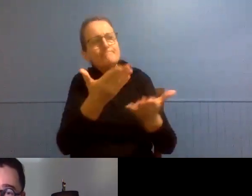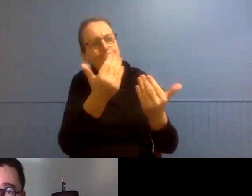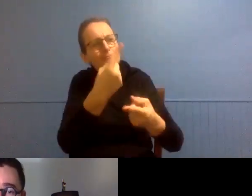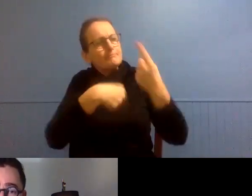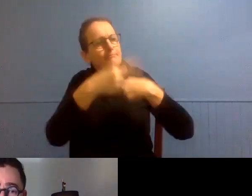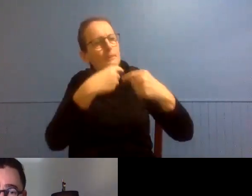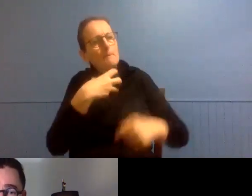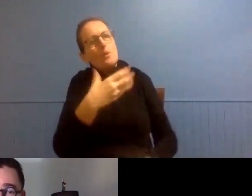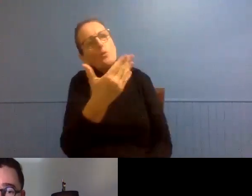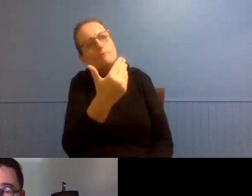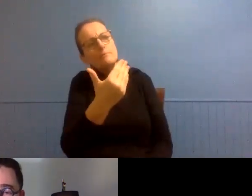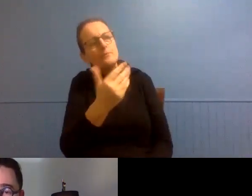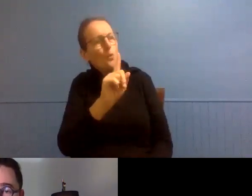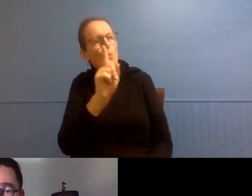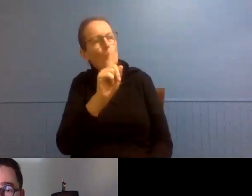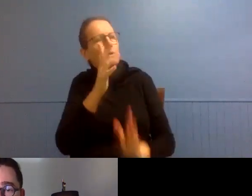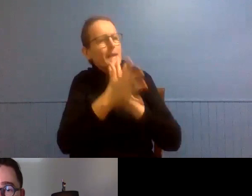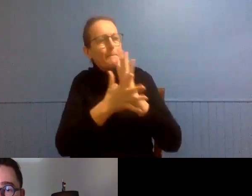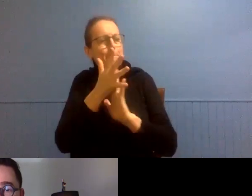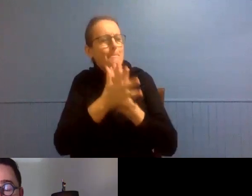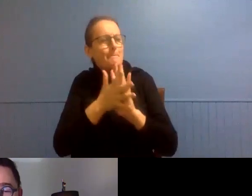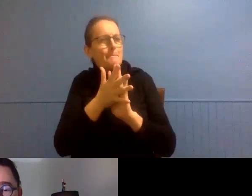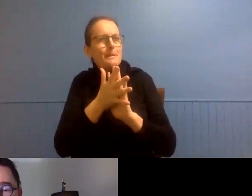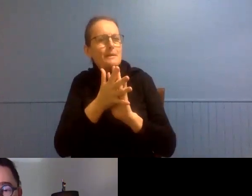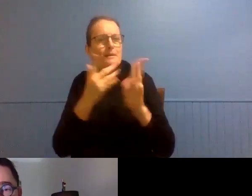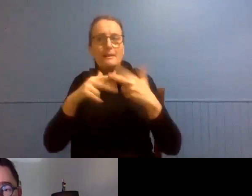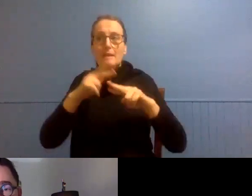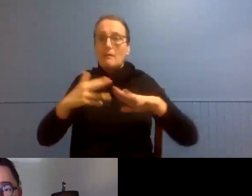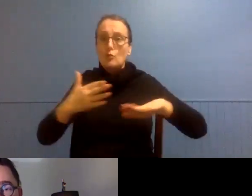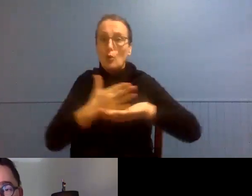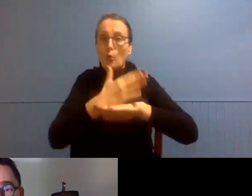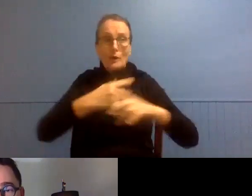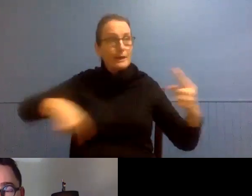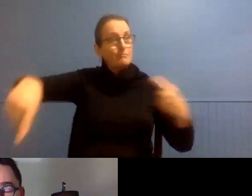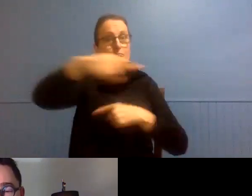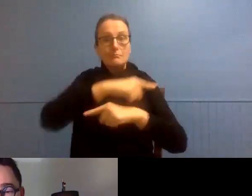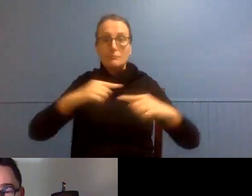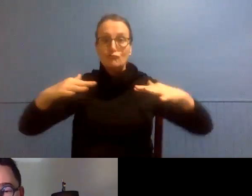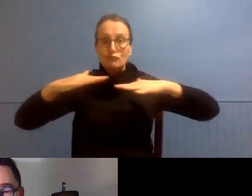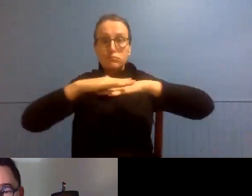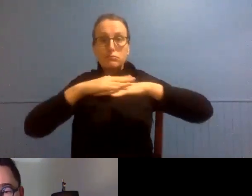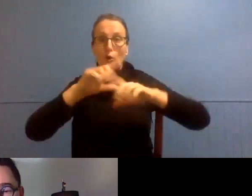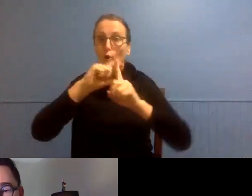to unpack what that might mean when working in this Intercultural framework that you're discussing with us?